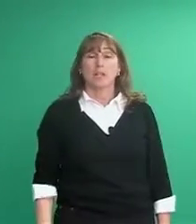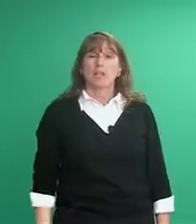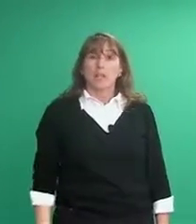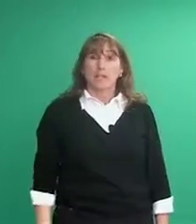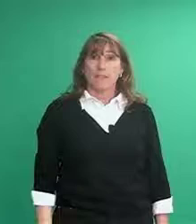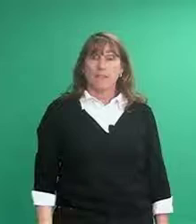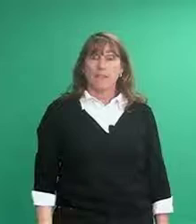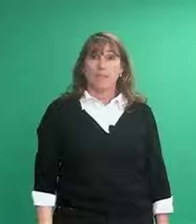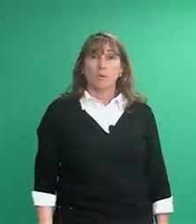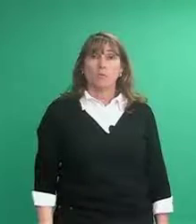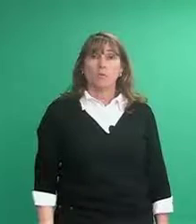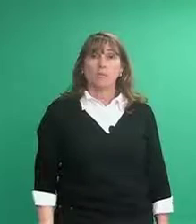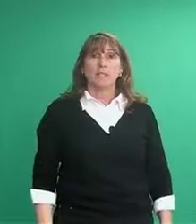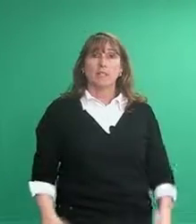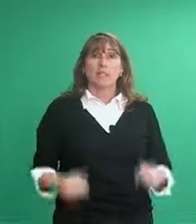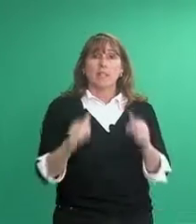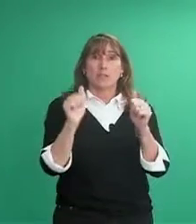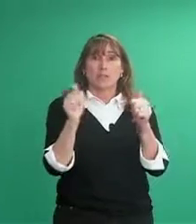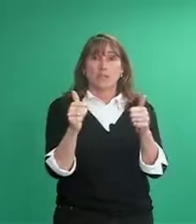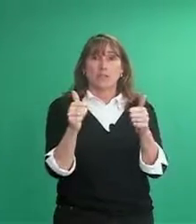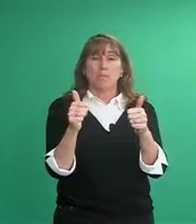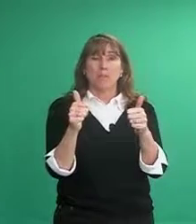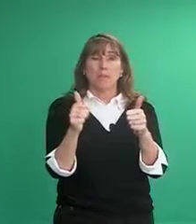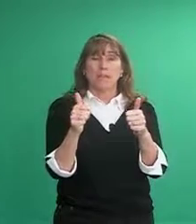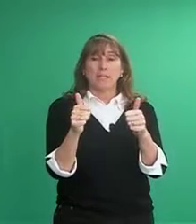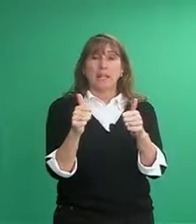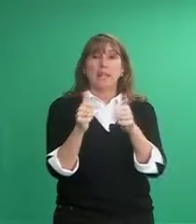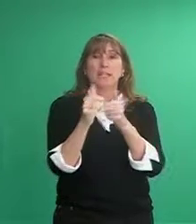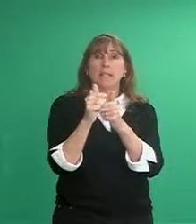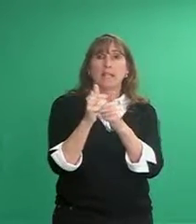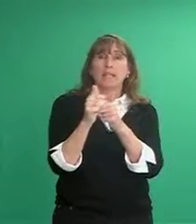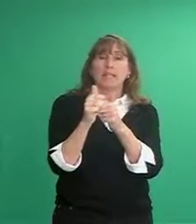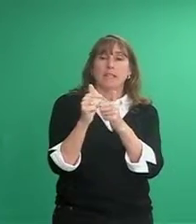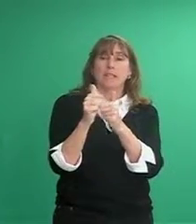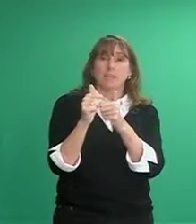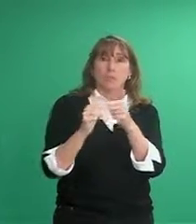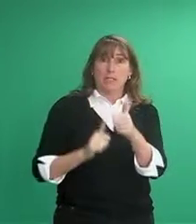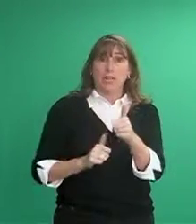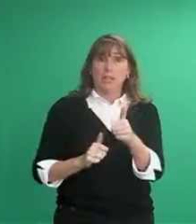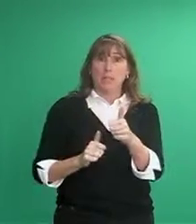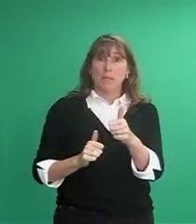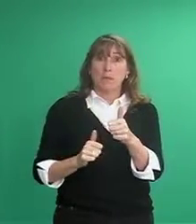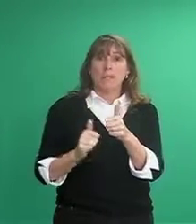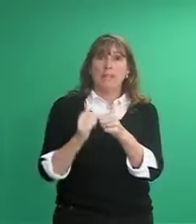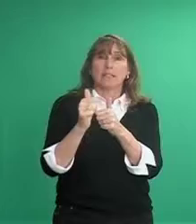The second way to do it is with the modified A's and then, now you have a base hand